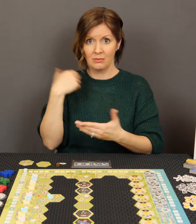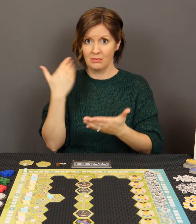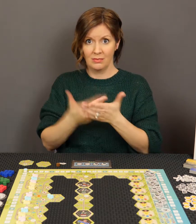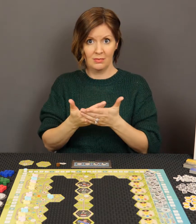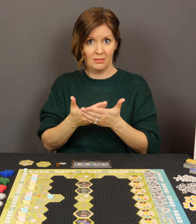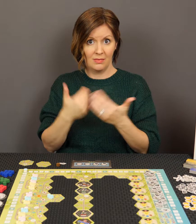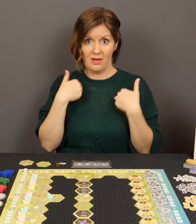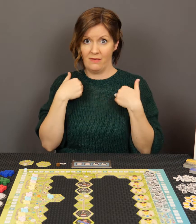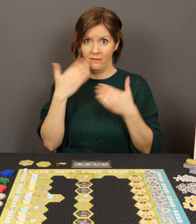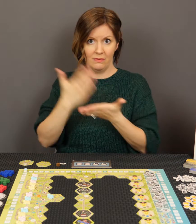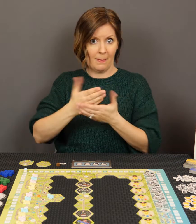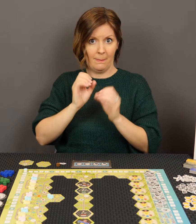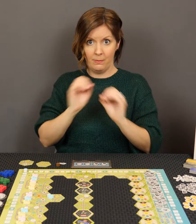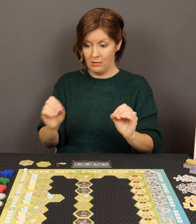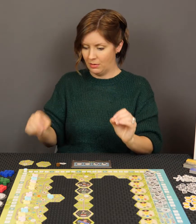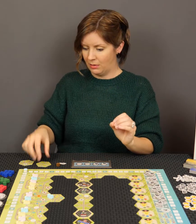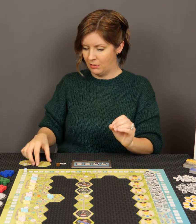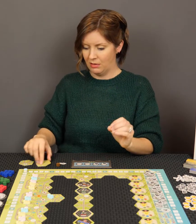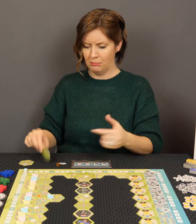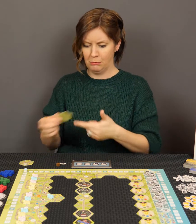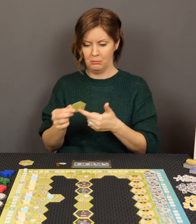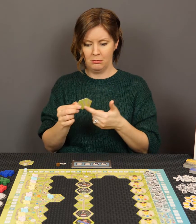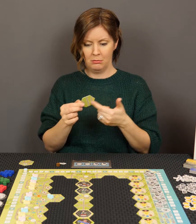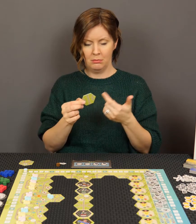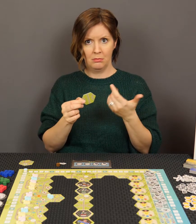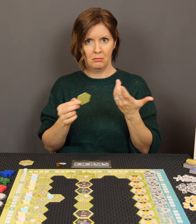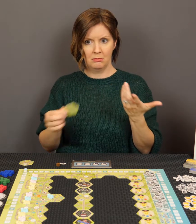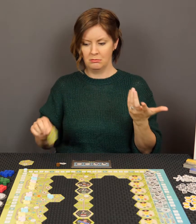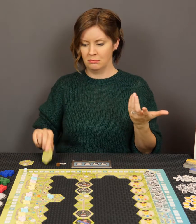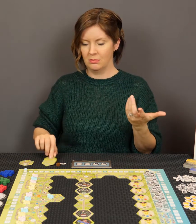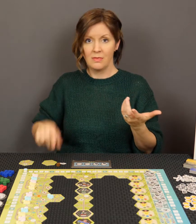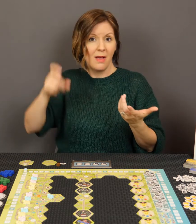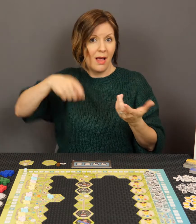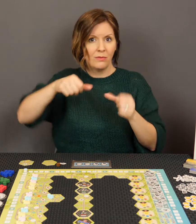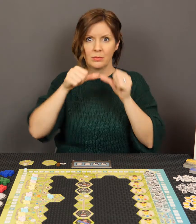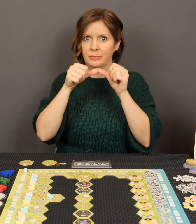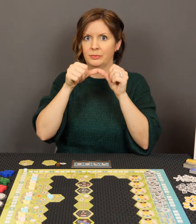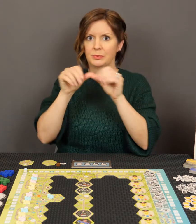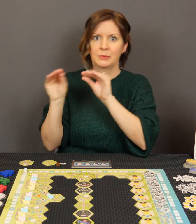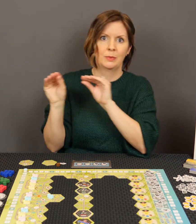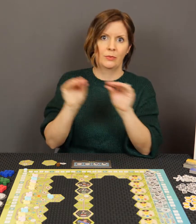If the path tile I put down doesn’t have any stops, like this one,